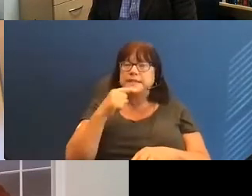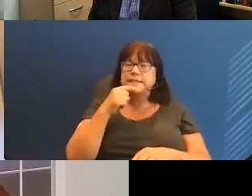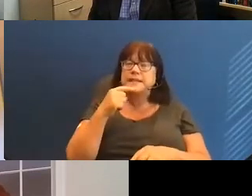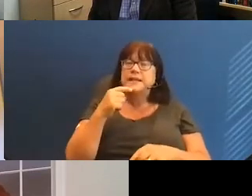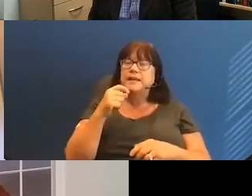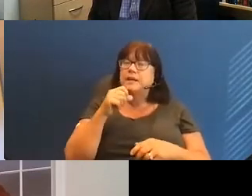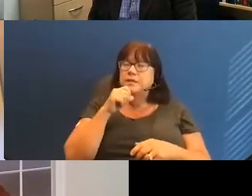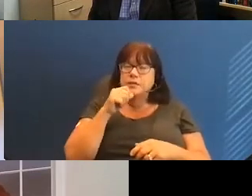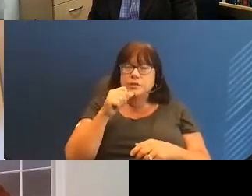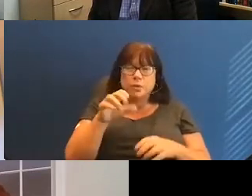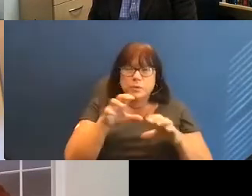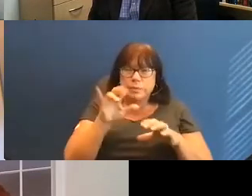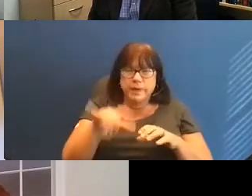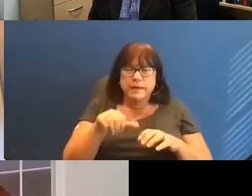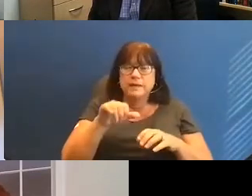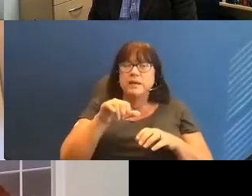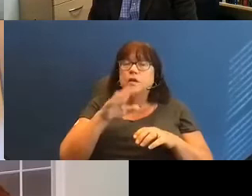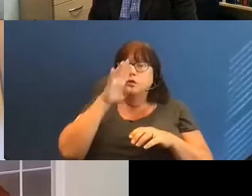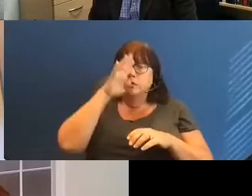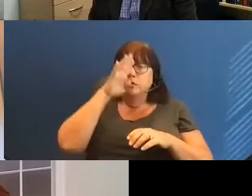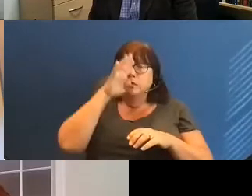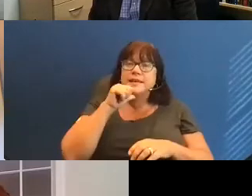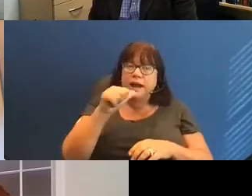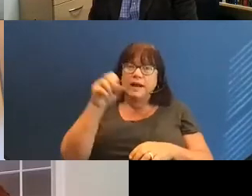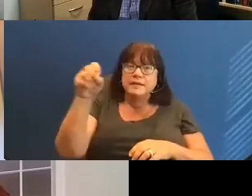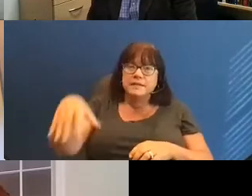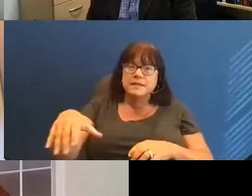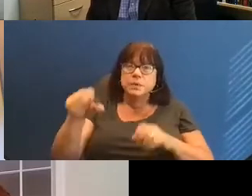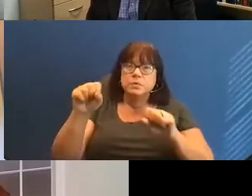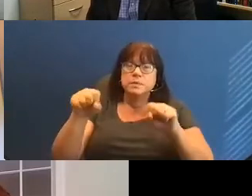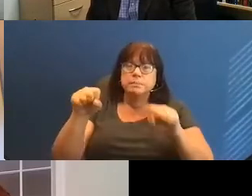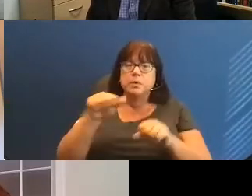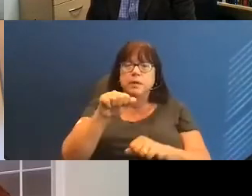knowledge consumers but also knowledge creators. There's a great write-up on open pedagogy by